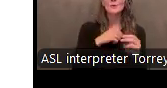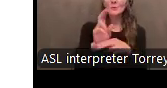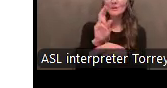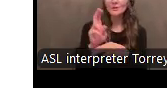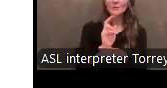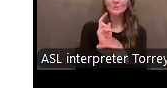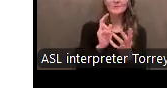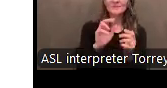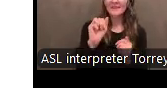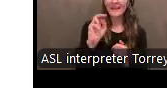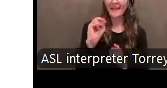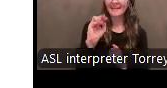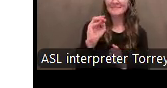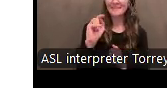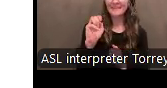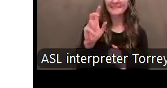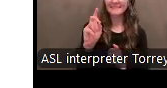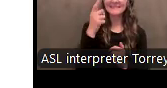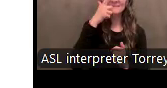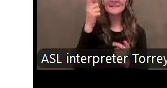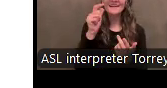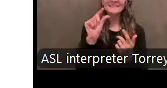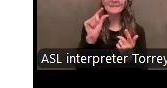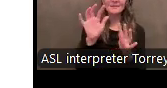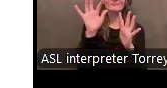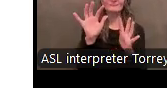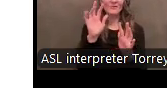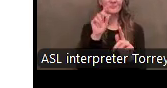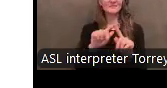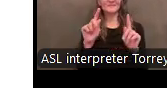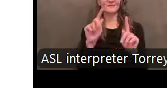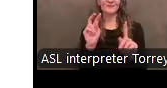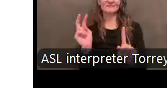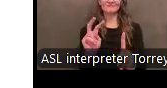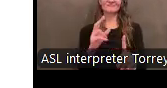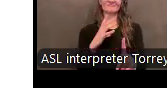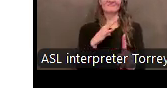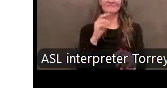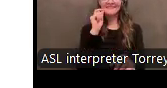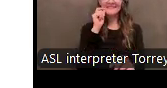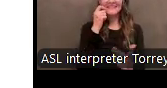They kind of shake up the audience. People see you in a new way and we appeal to different people.